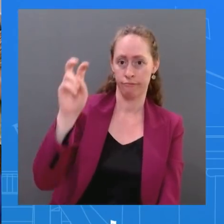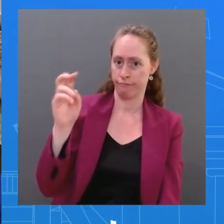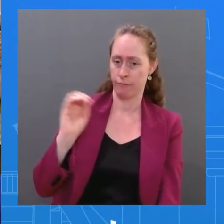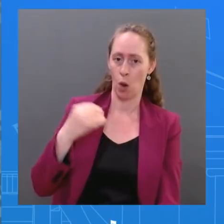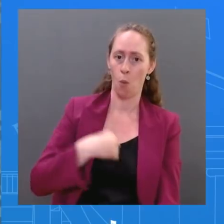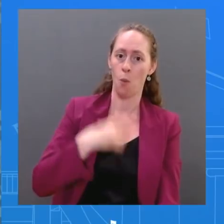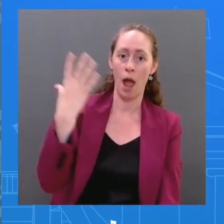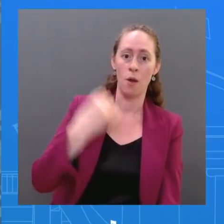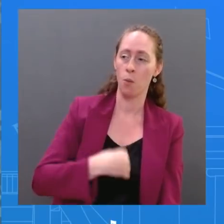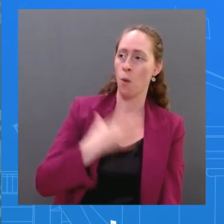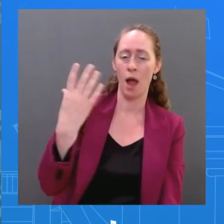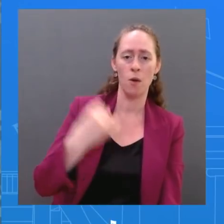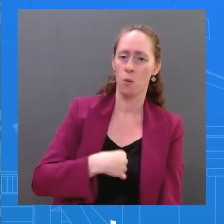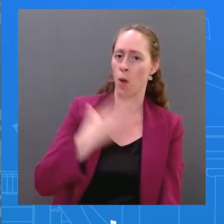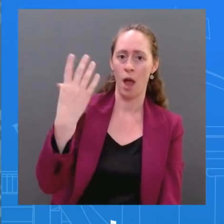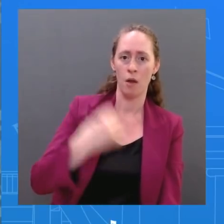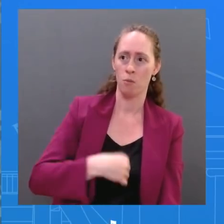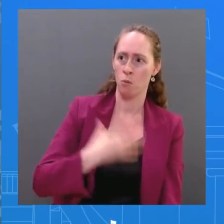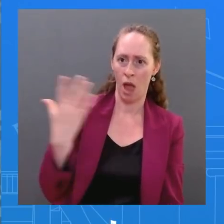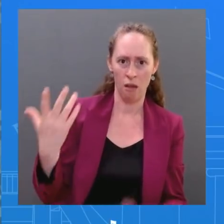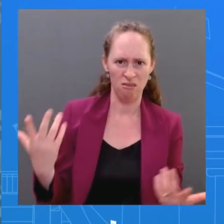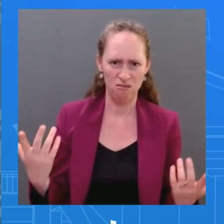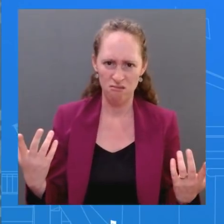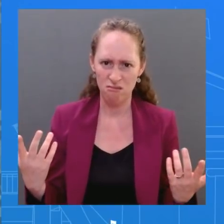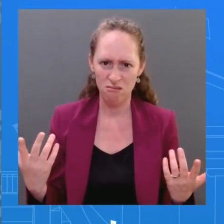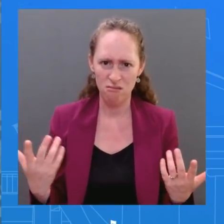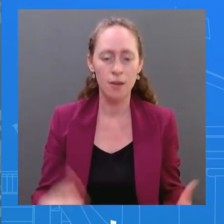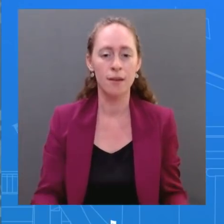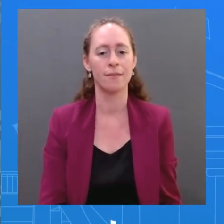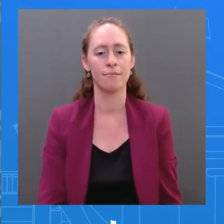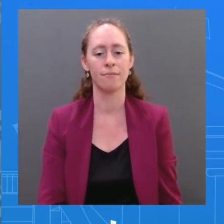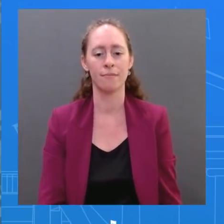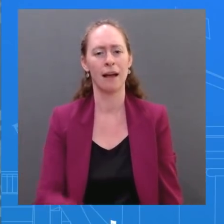get ahead of the -- of the process. But as you know, this is a President that prides